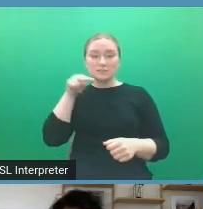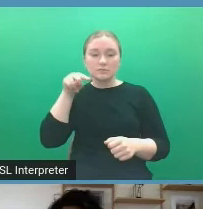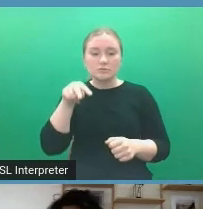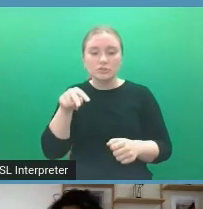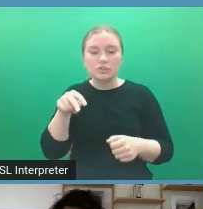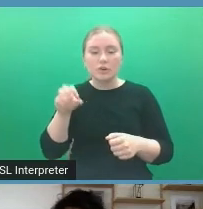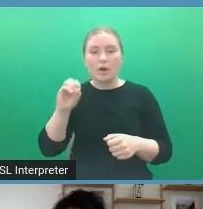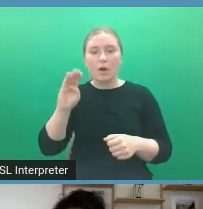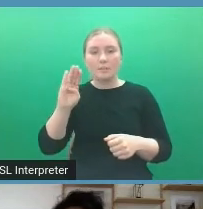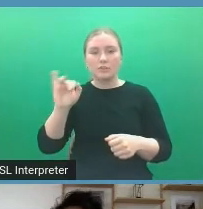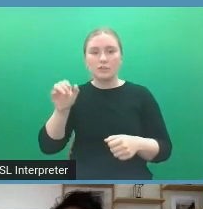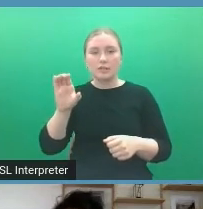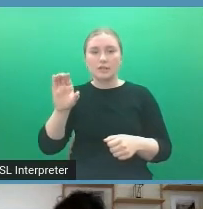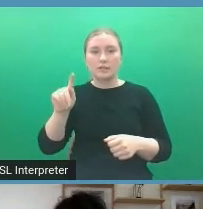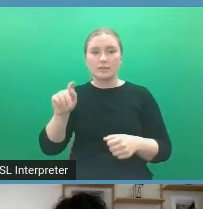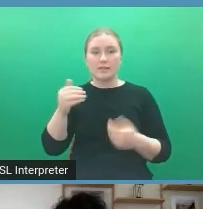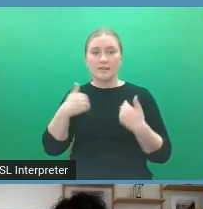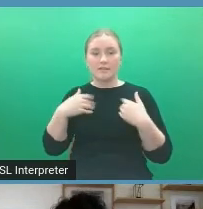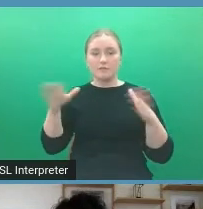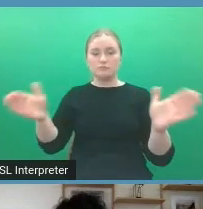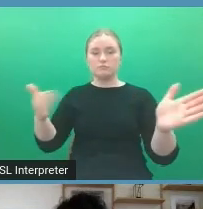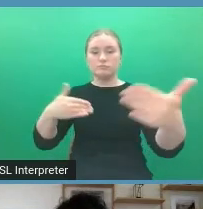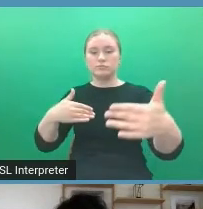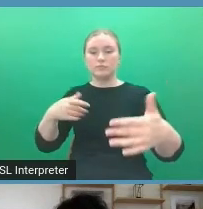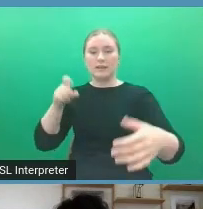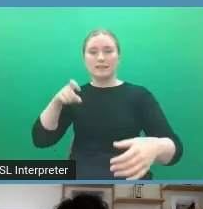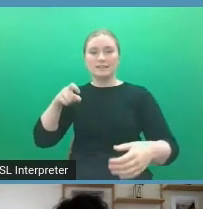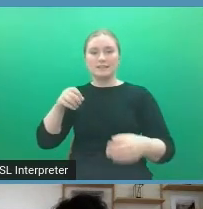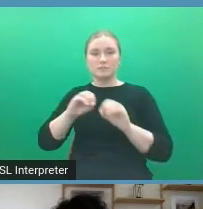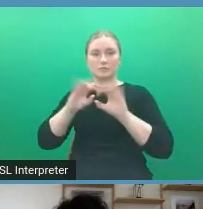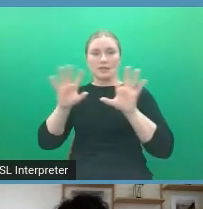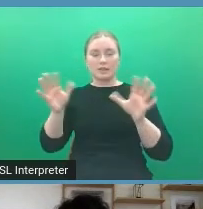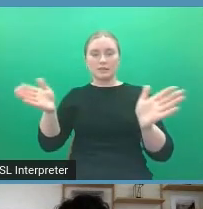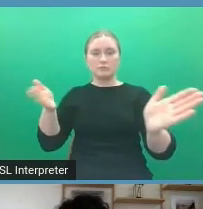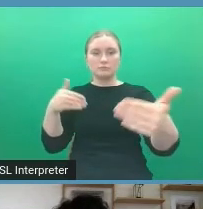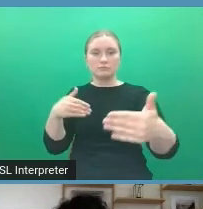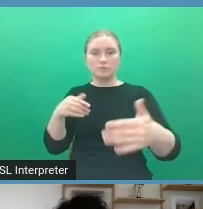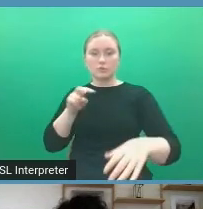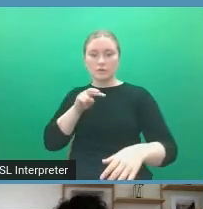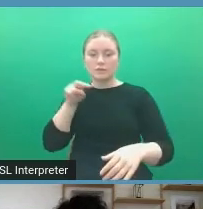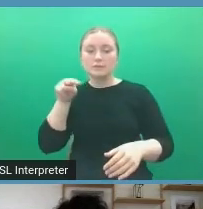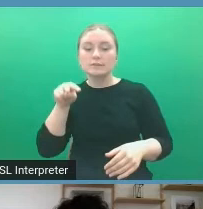how much content we can fit on the artifact label. So what we did is we created, you can see there's